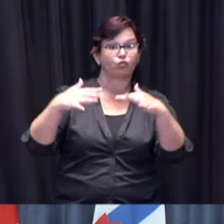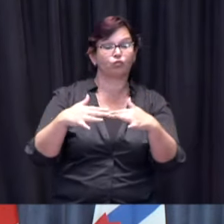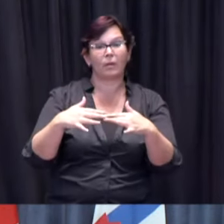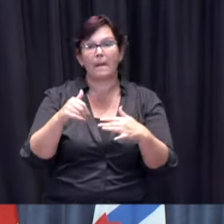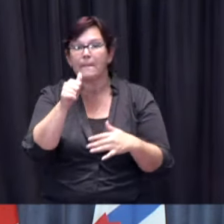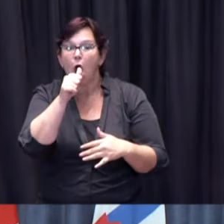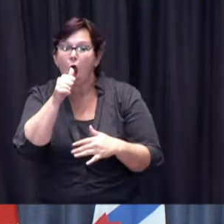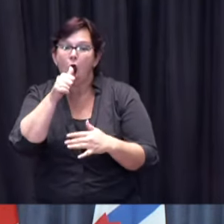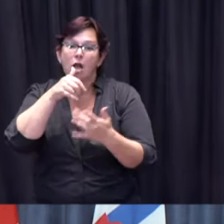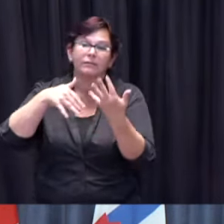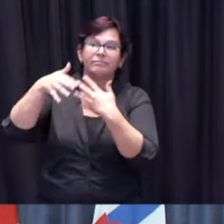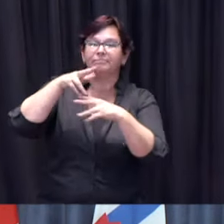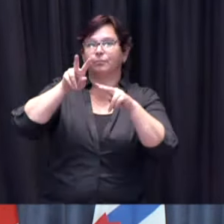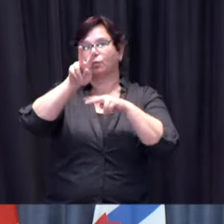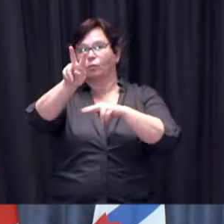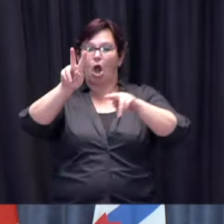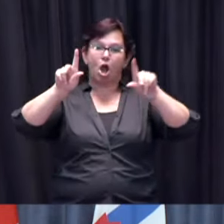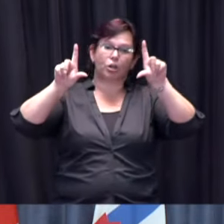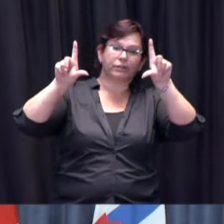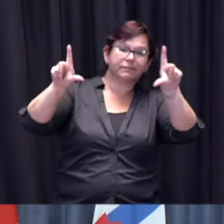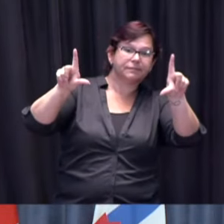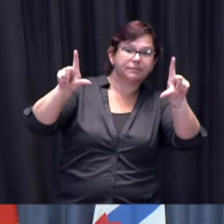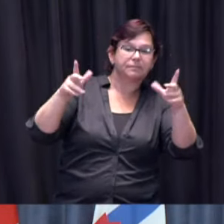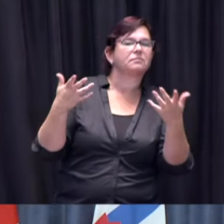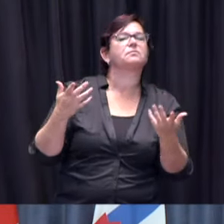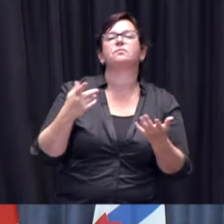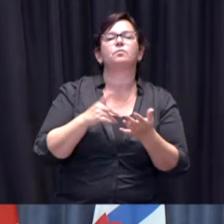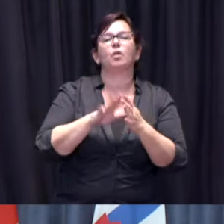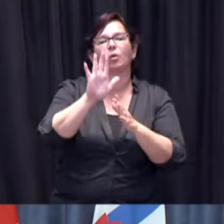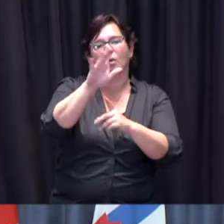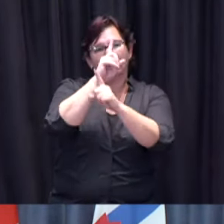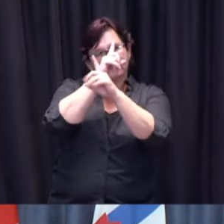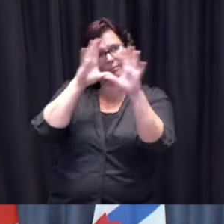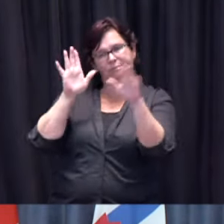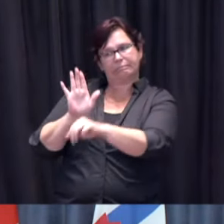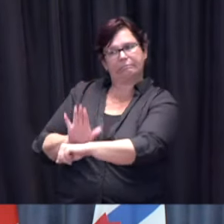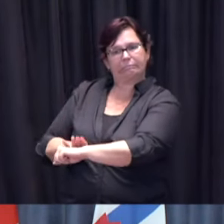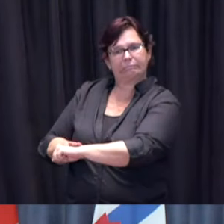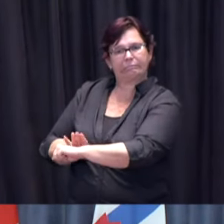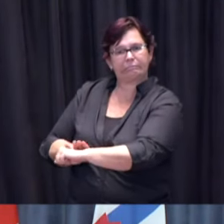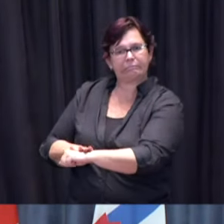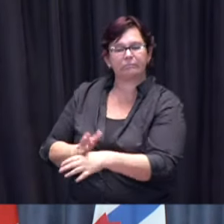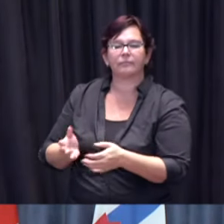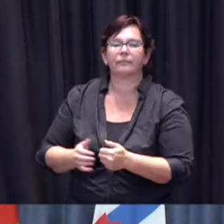Mayor Tory: The best thing you could do is get together with the people you've been living with and associating with in your circle